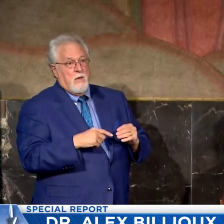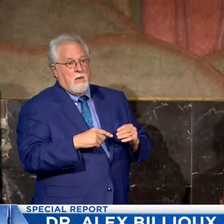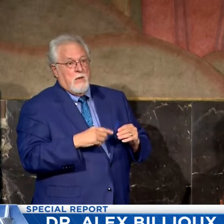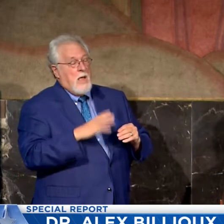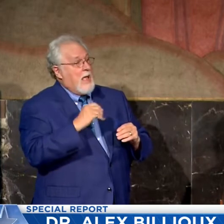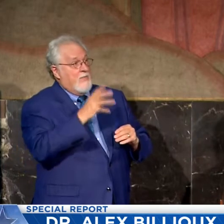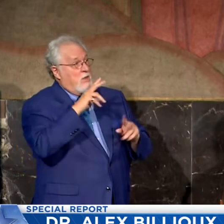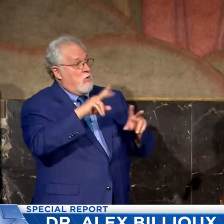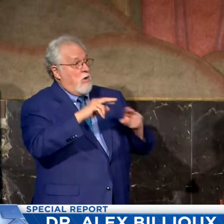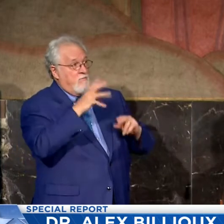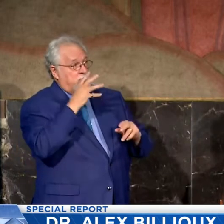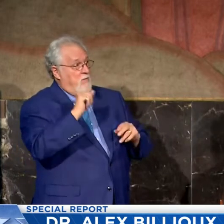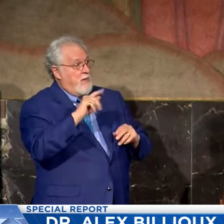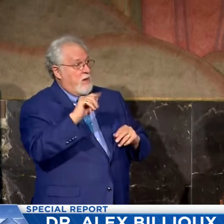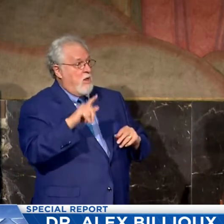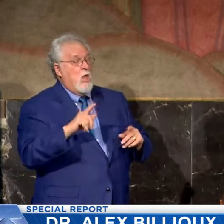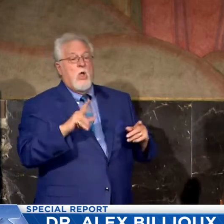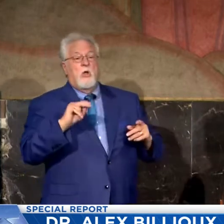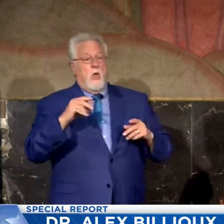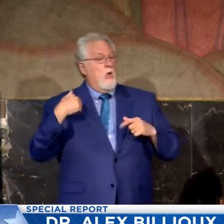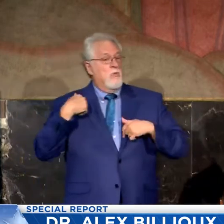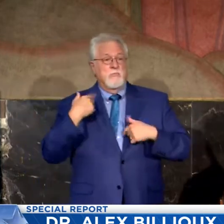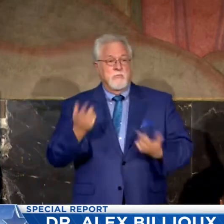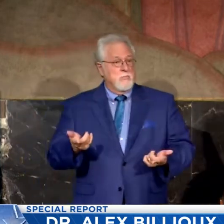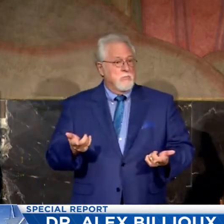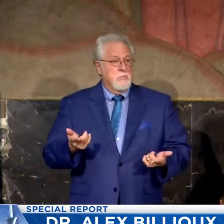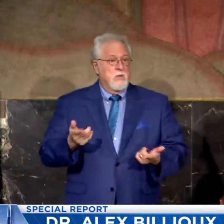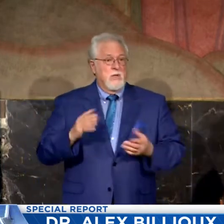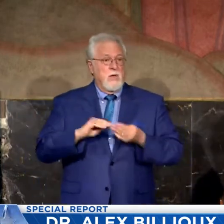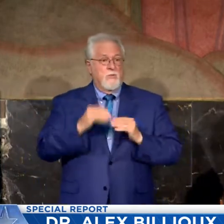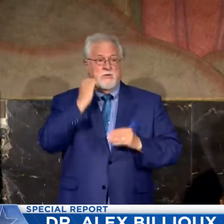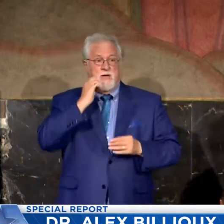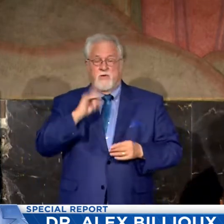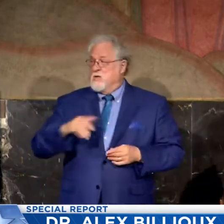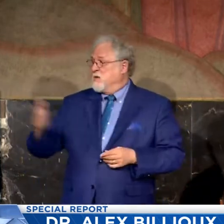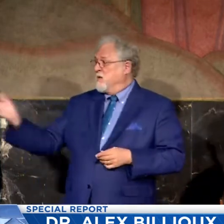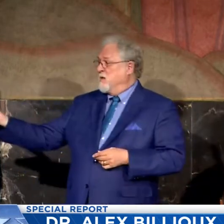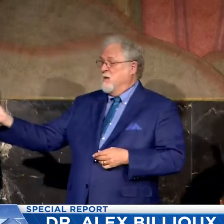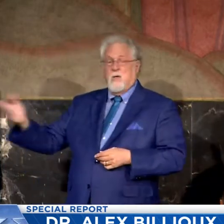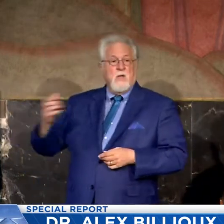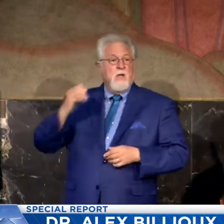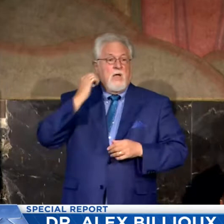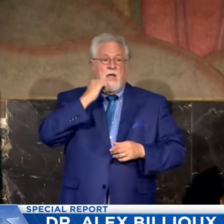WE WILL DO THAT IN A WAY THAT HONORS WHAT WE NEED TO DO TO END THE EPIDEMIC. RELEASE NUMBERS OF OUTBREAKS [INDISCERNIBLE]